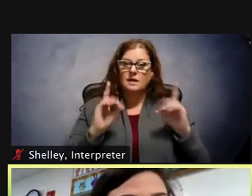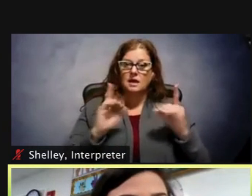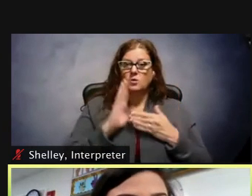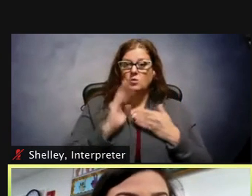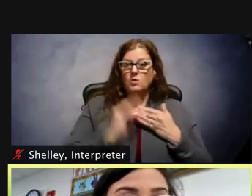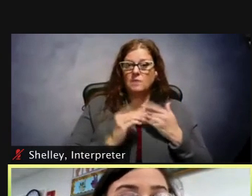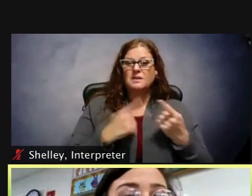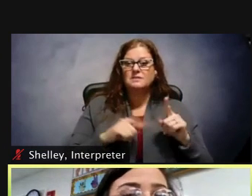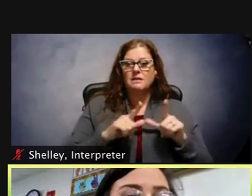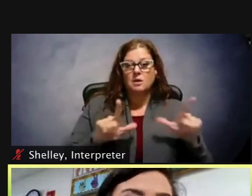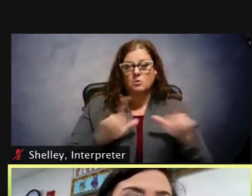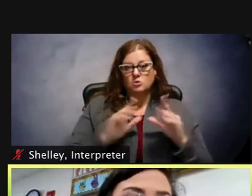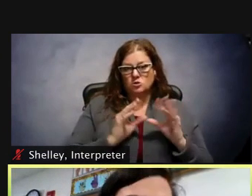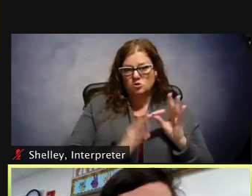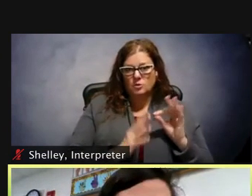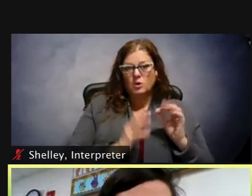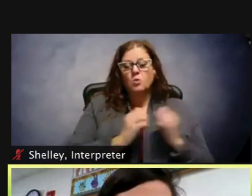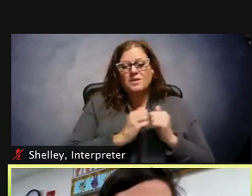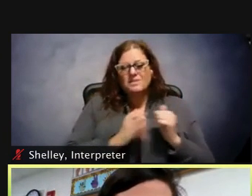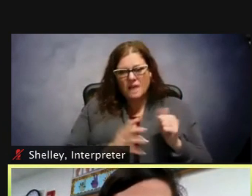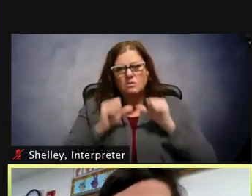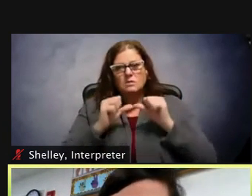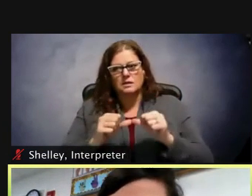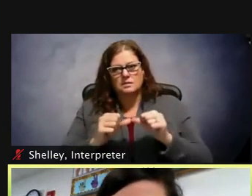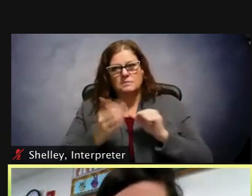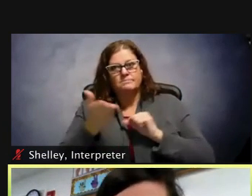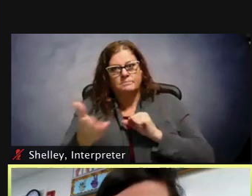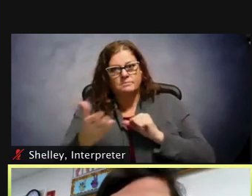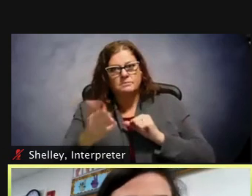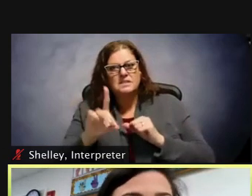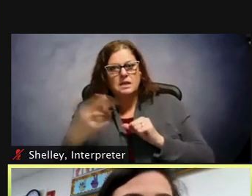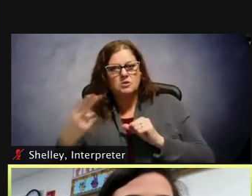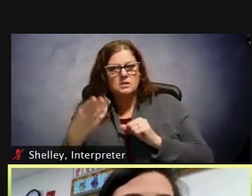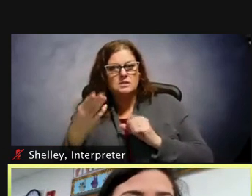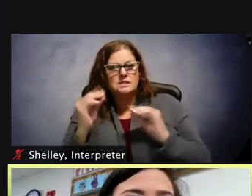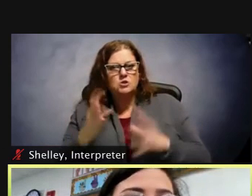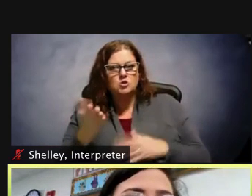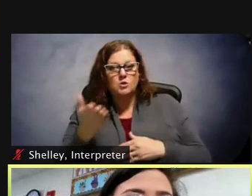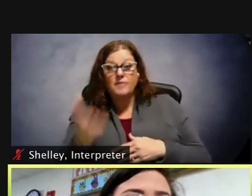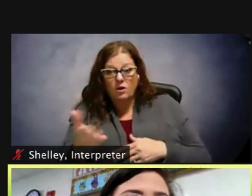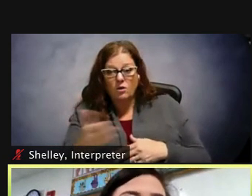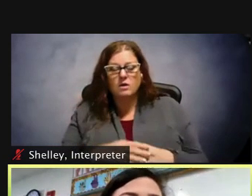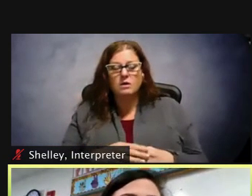interpreter without that constant presence of the DHH teacher. So we are trying to kind of